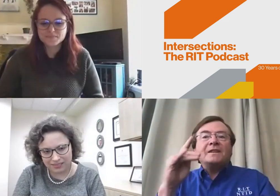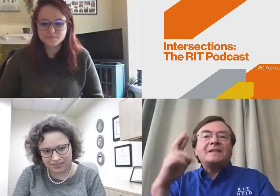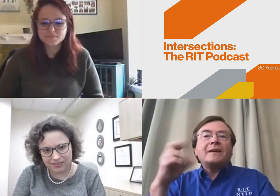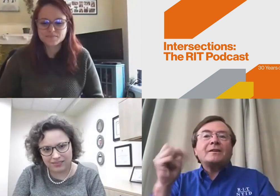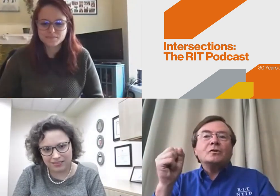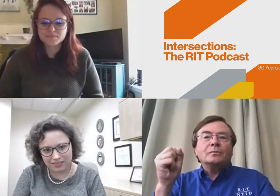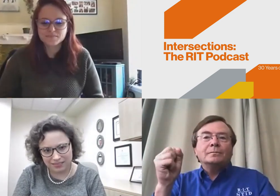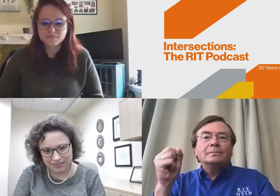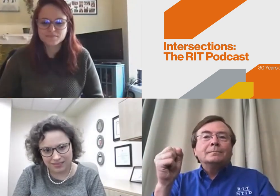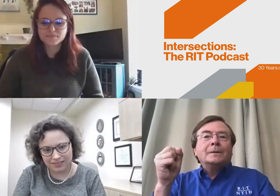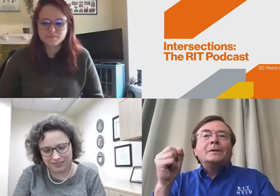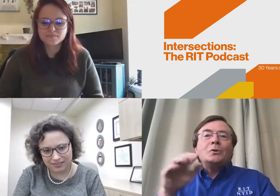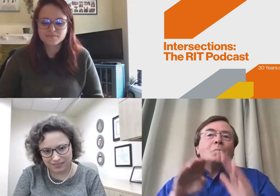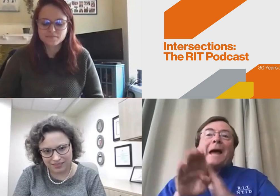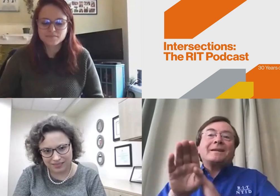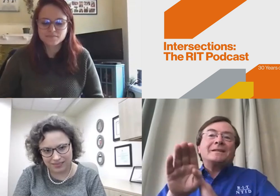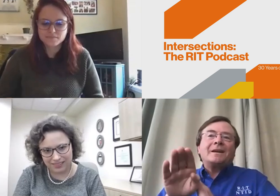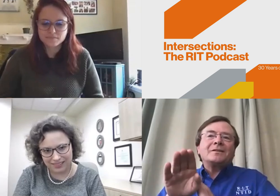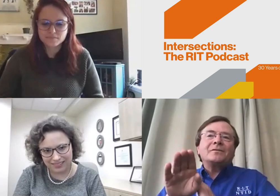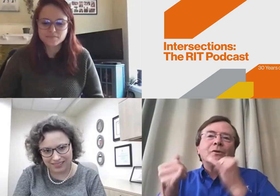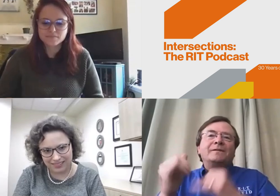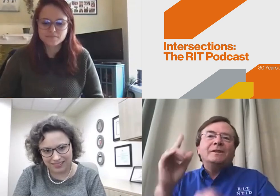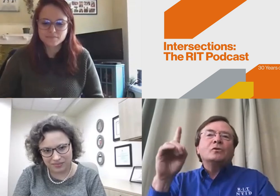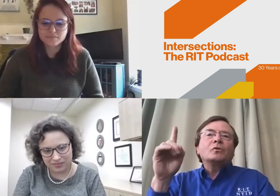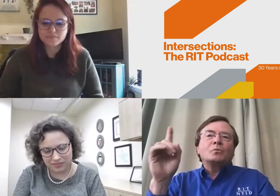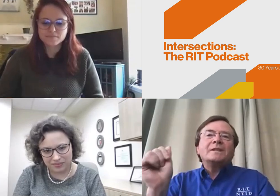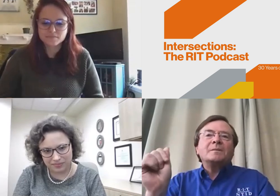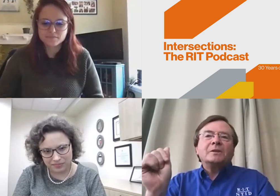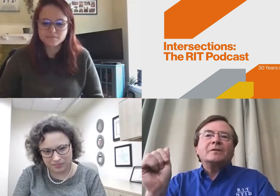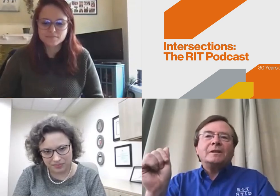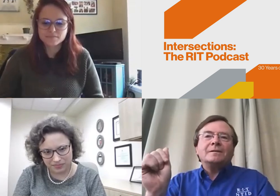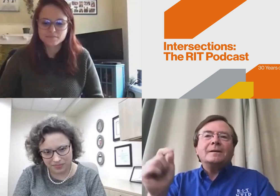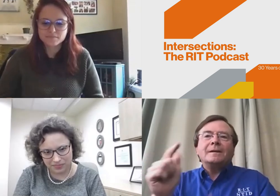sector to access for individuals with disabilities.